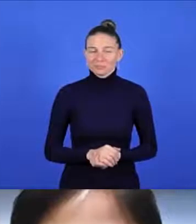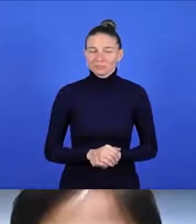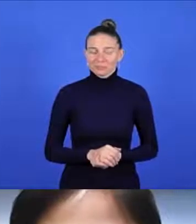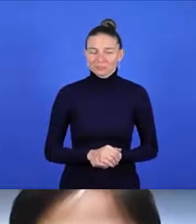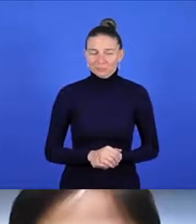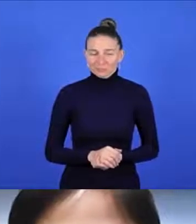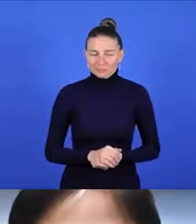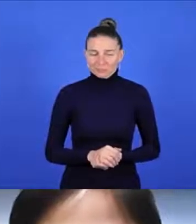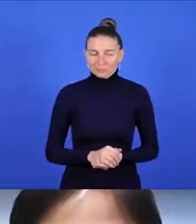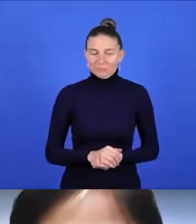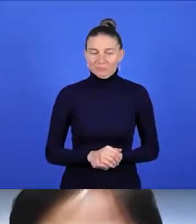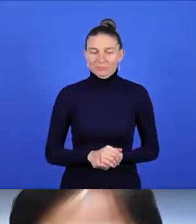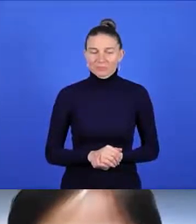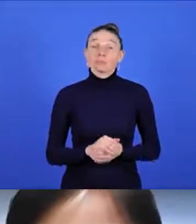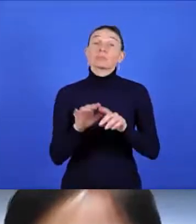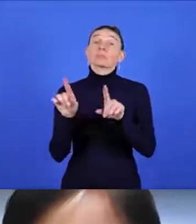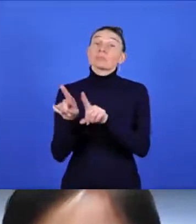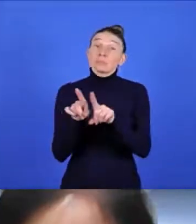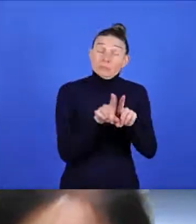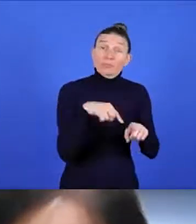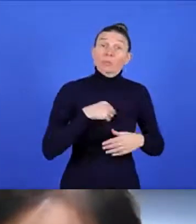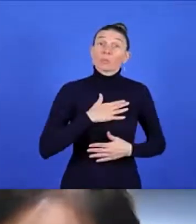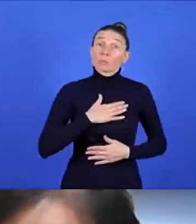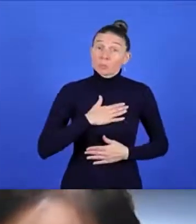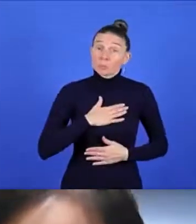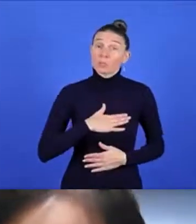us to this part.